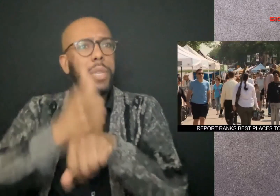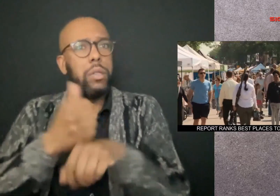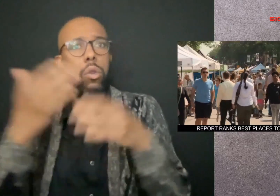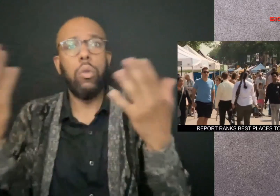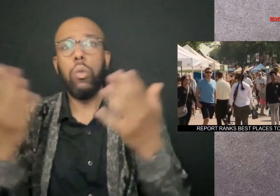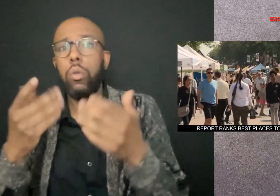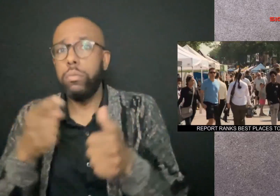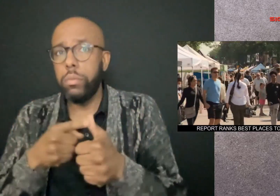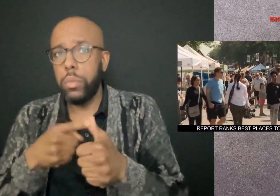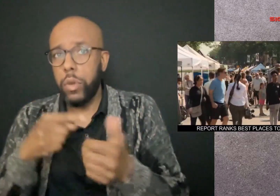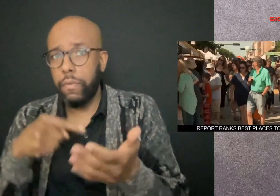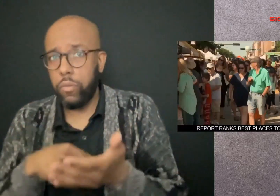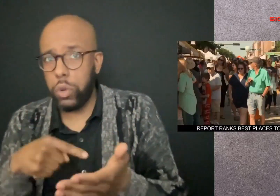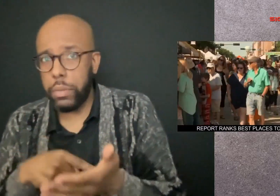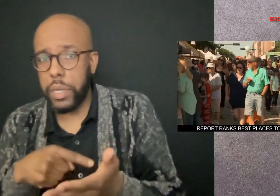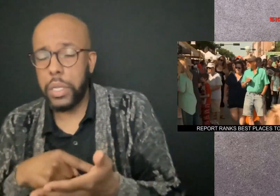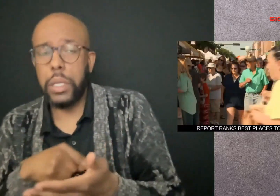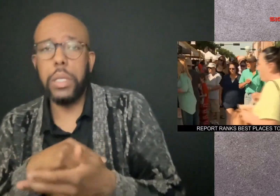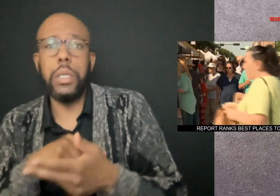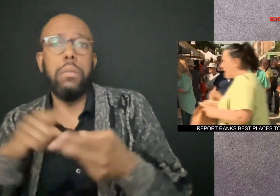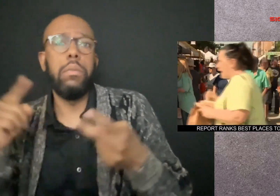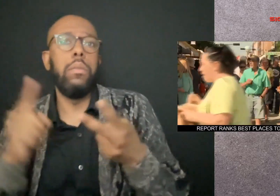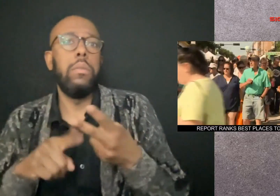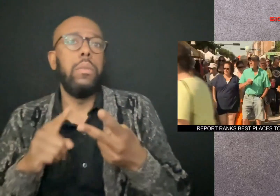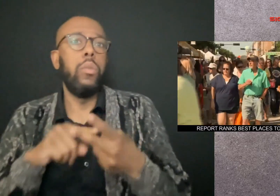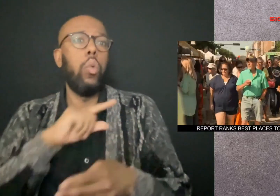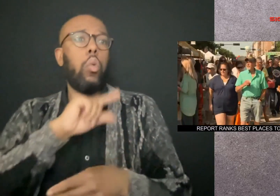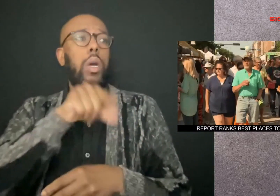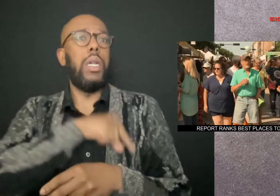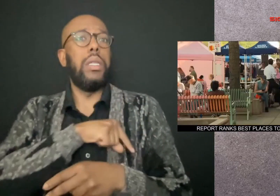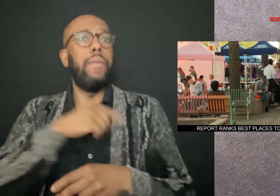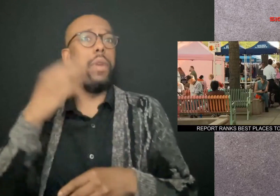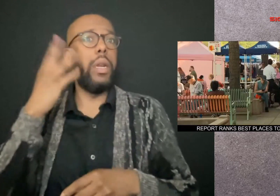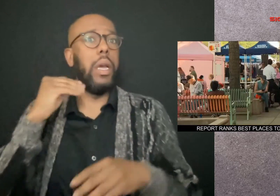The 150 most populous metro areas in the US